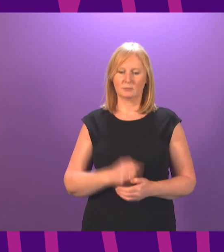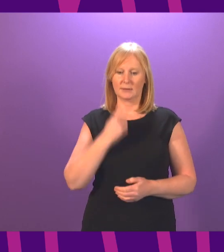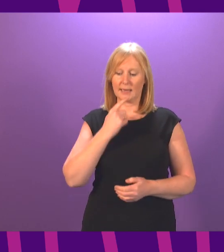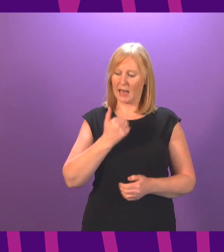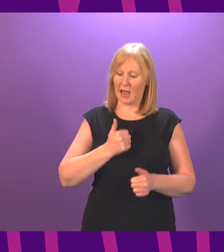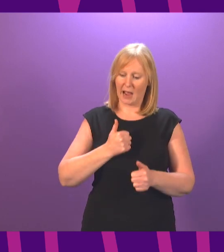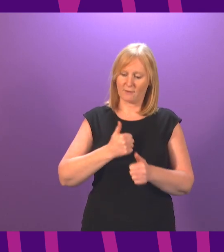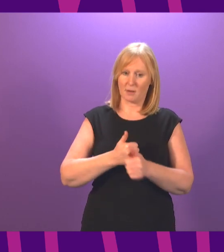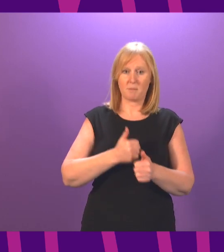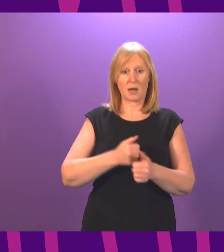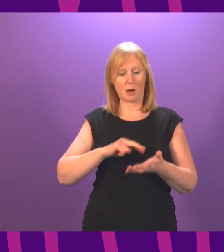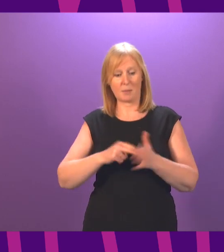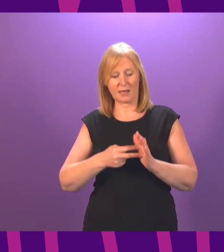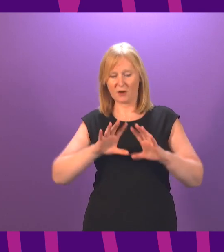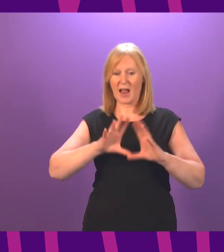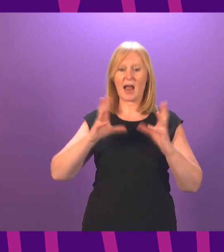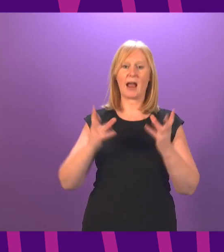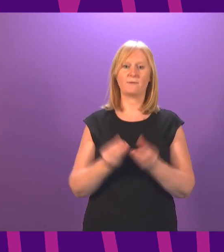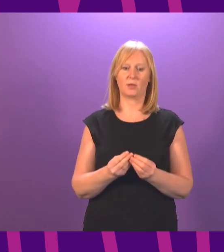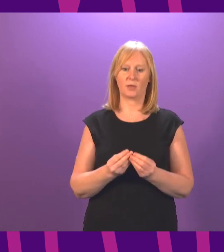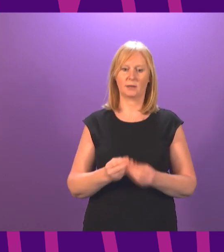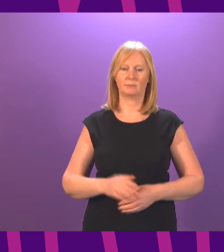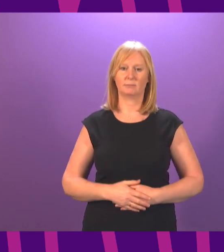“contingency plans in place for absolutely everything.”